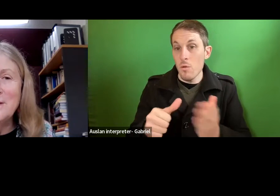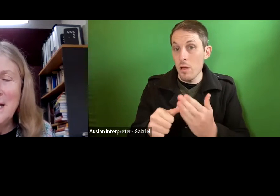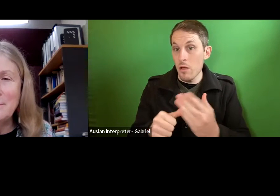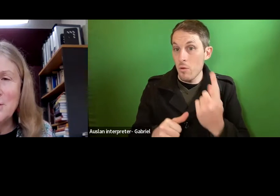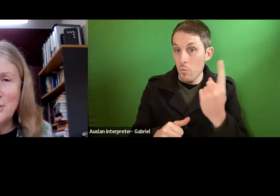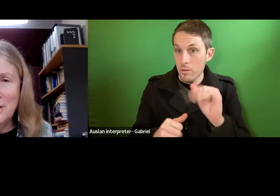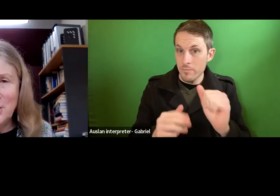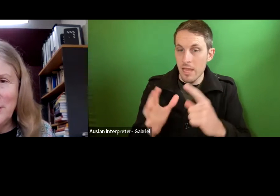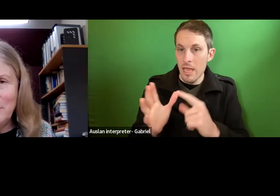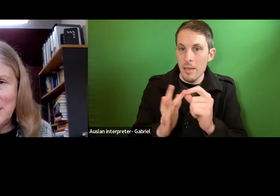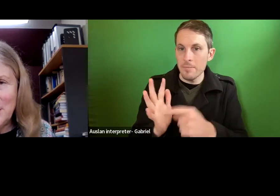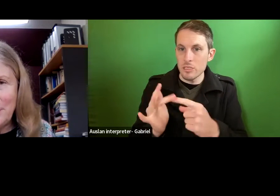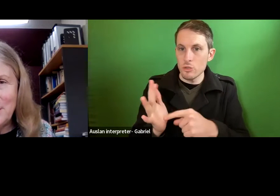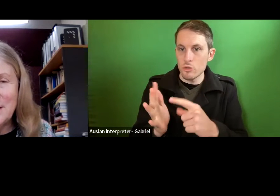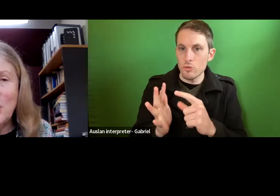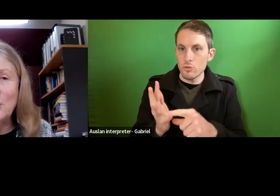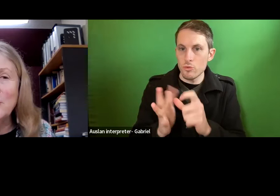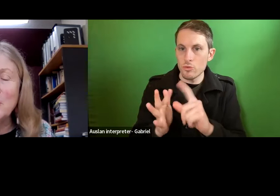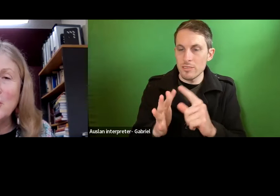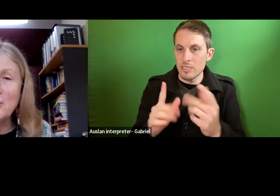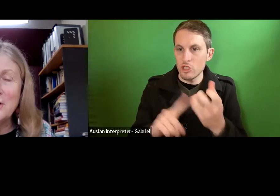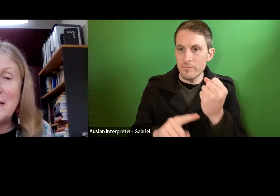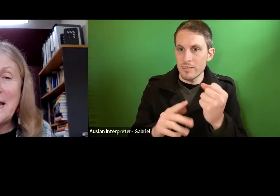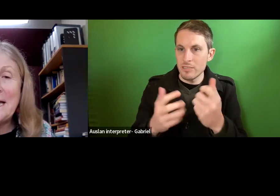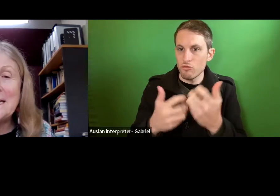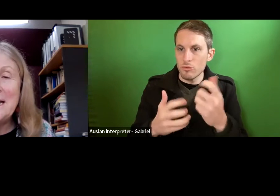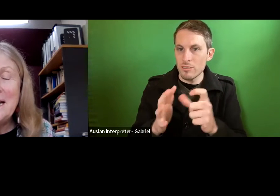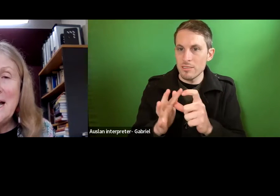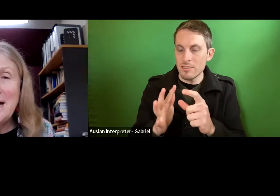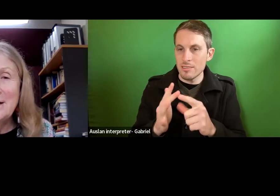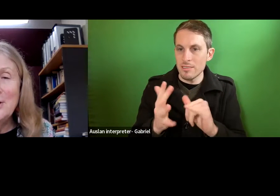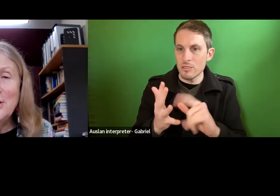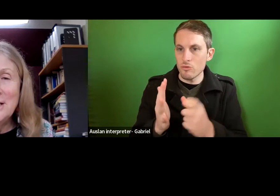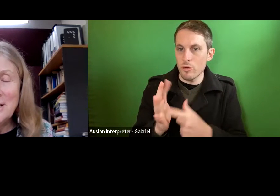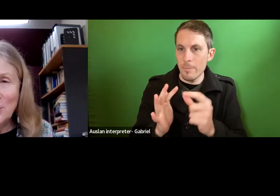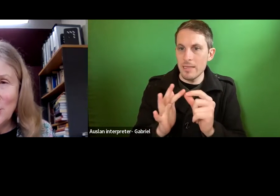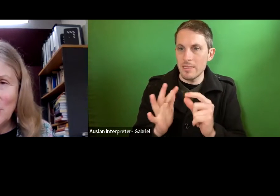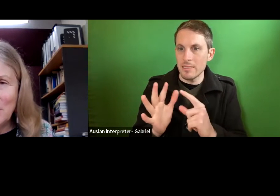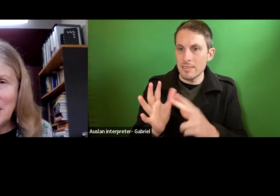was the aptitude achievement discrepancy model. The notion that a learning disorder could be